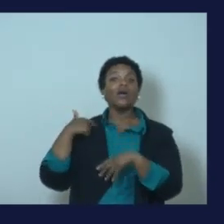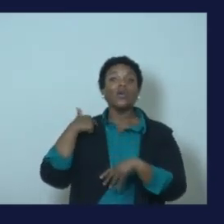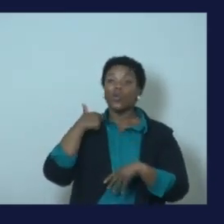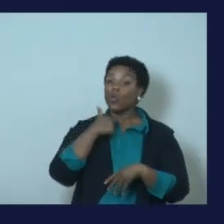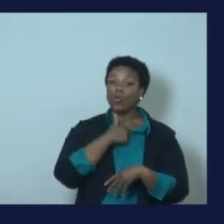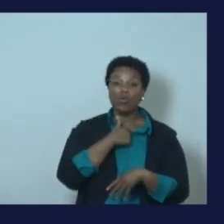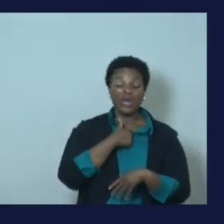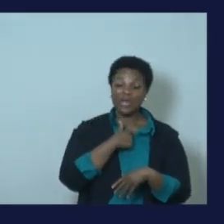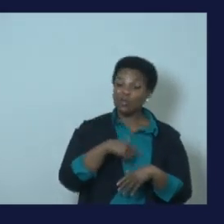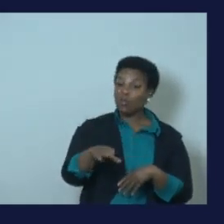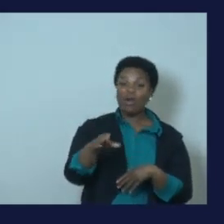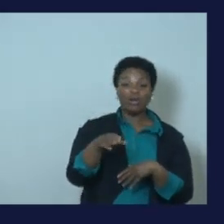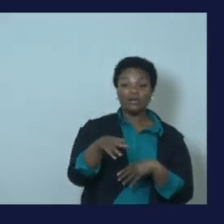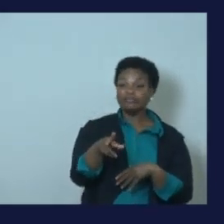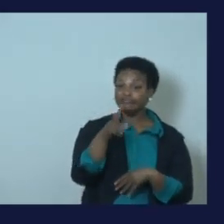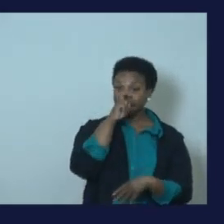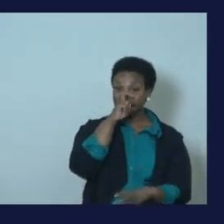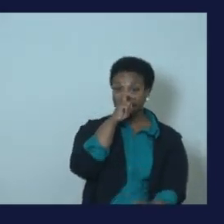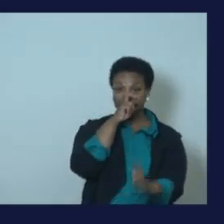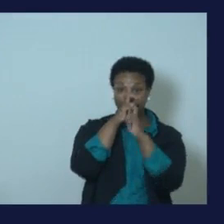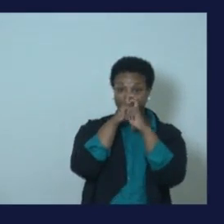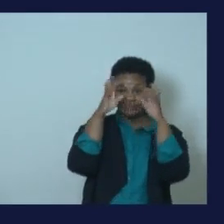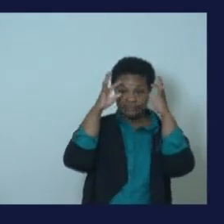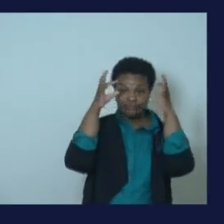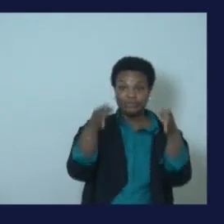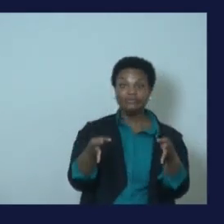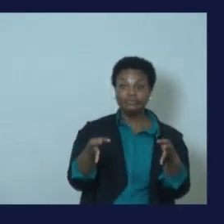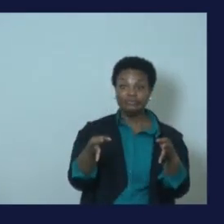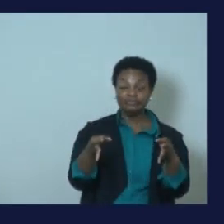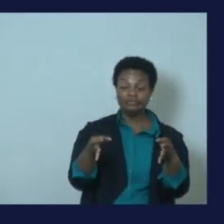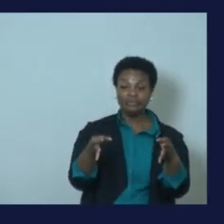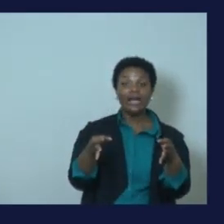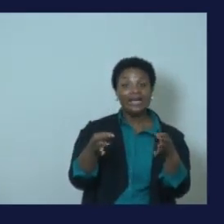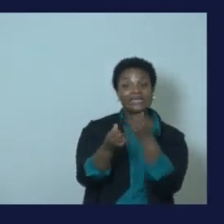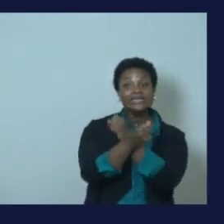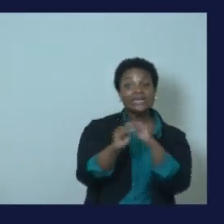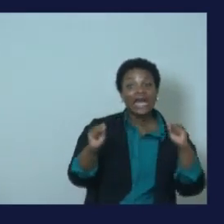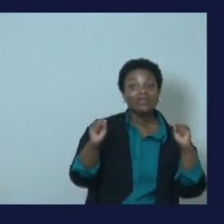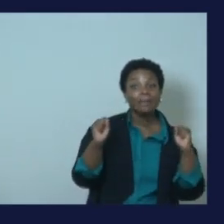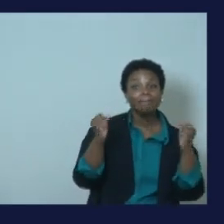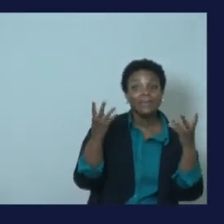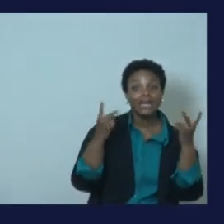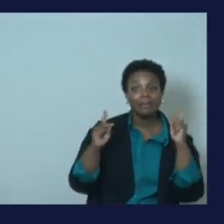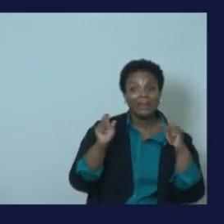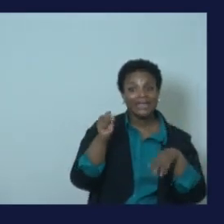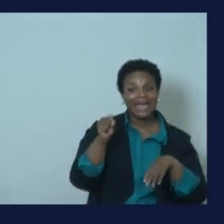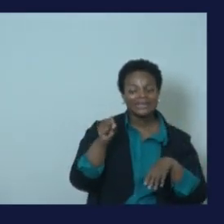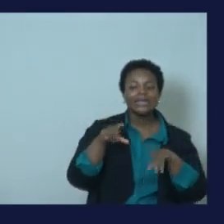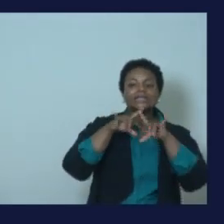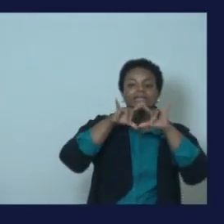SO ON THE ONE HAND 356 DEATH SHOWS THAT WE MADE TOUGH DECISIONS AND IT’S SAVE LIVES.